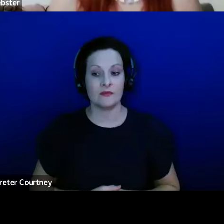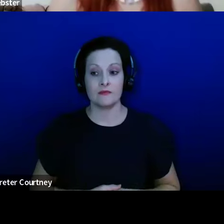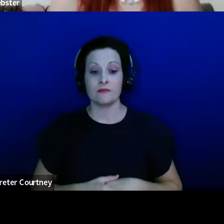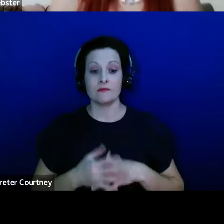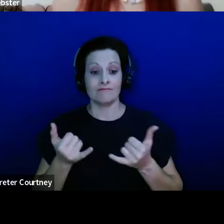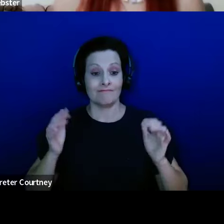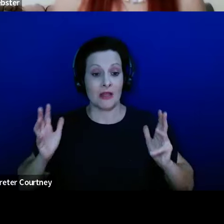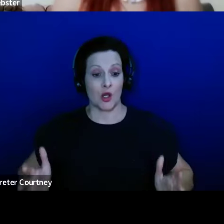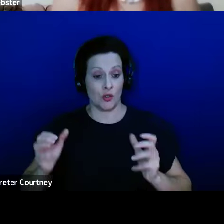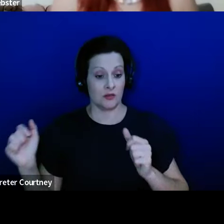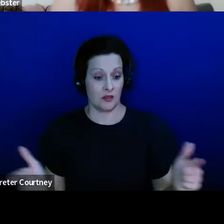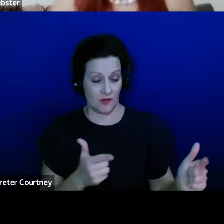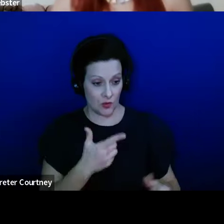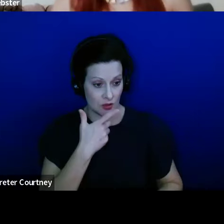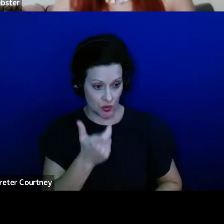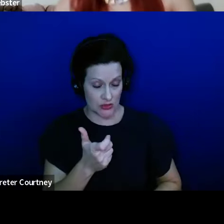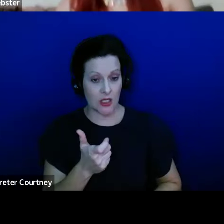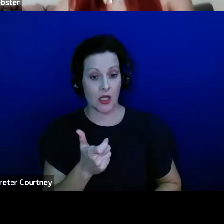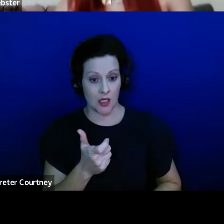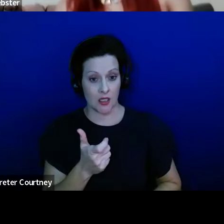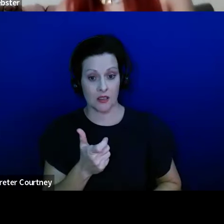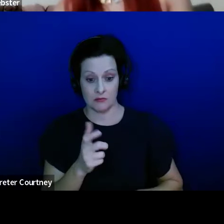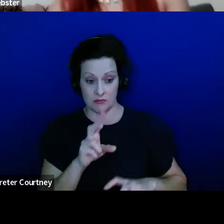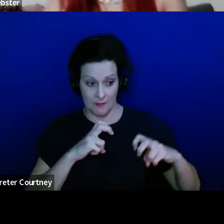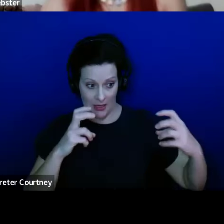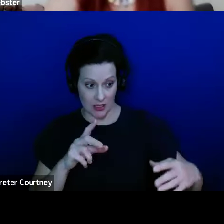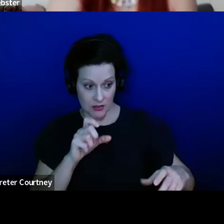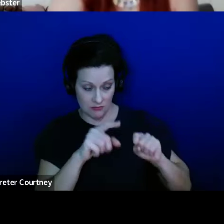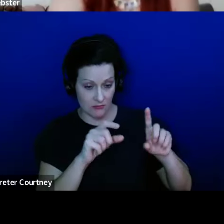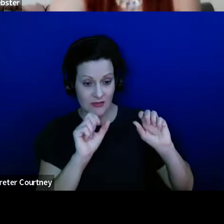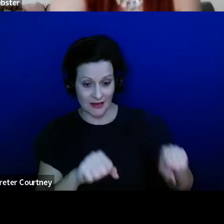anyone who is interested in asking our panelist any questions, feel free to start adding them in